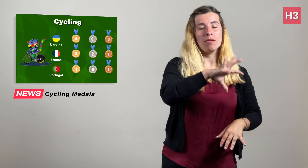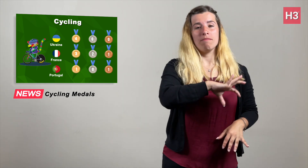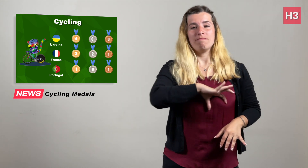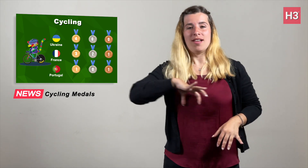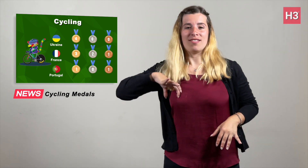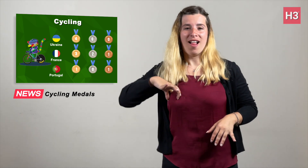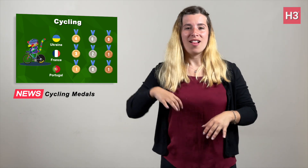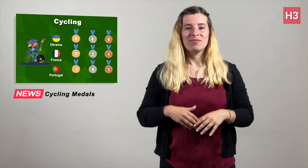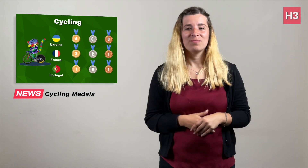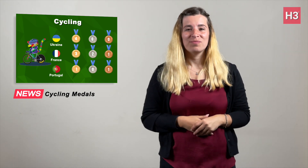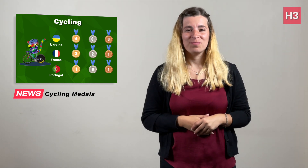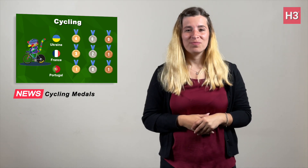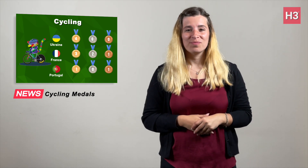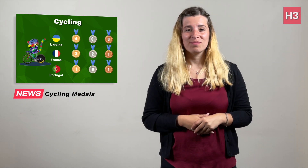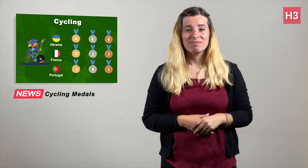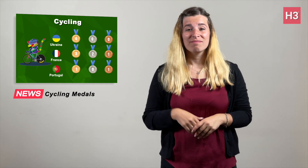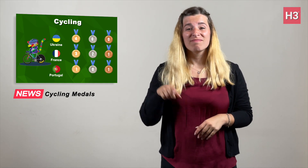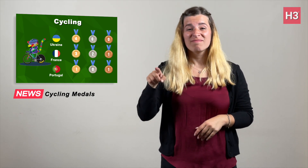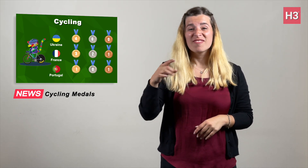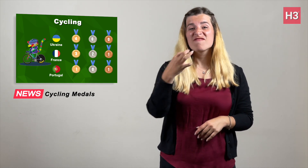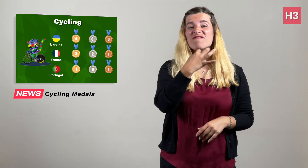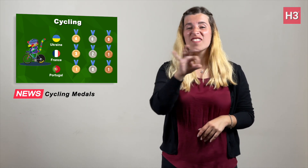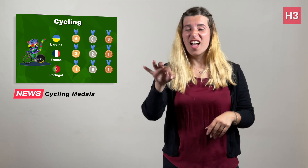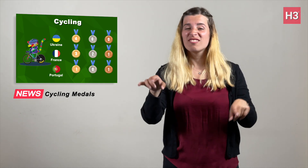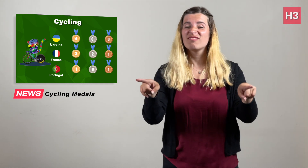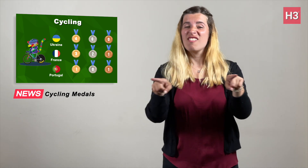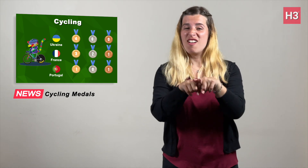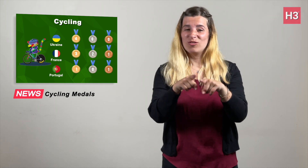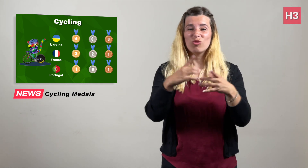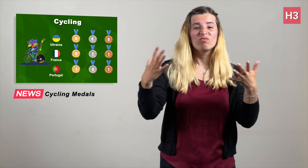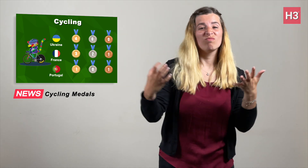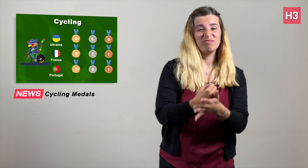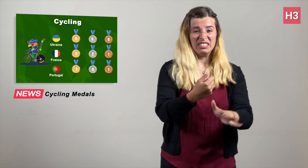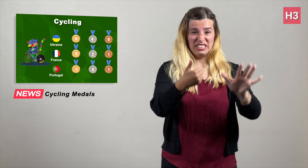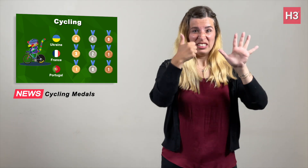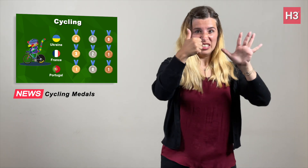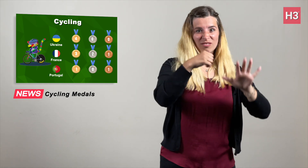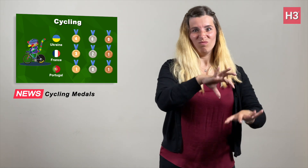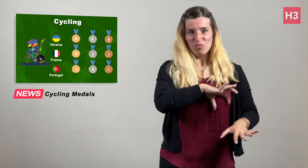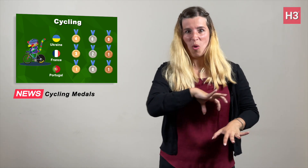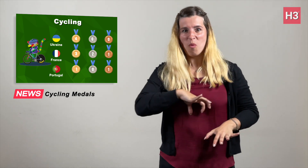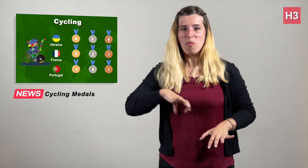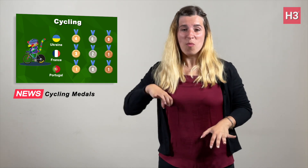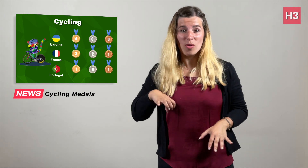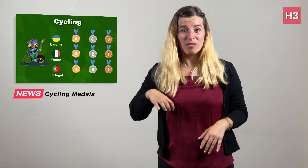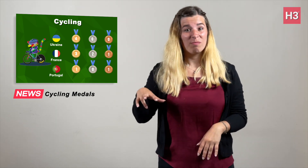taking home four gold medals. France won six medals,